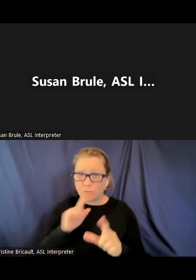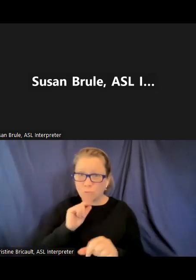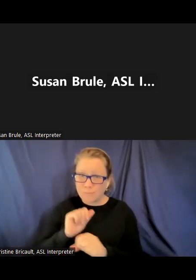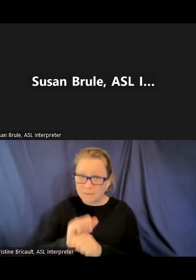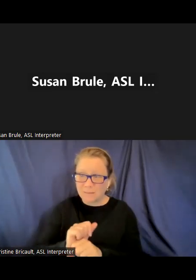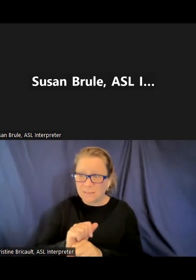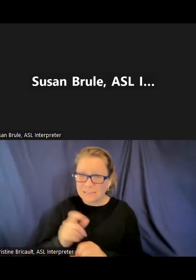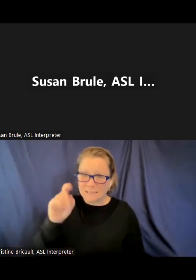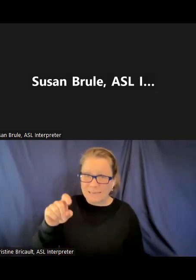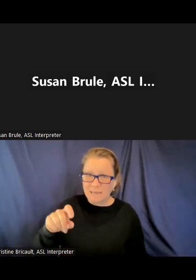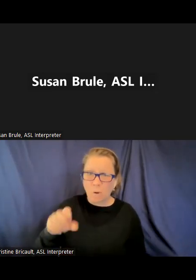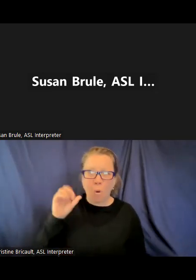Maybe I just need a state ID.